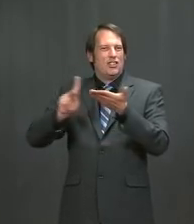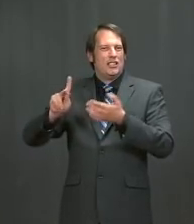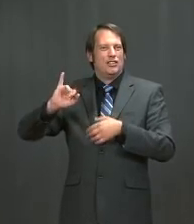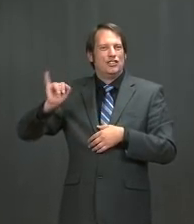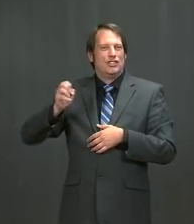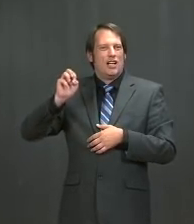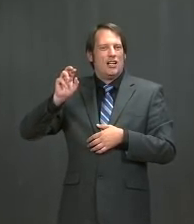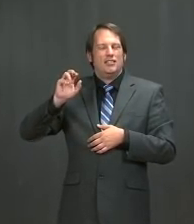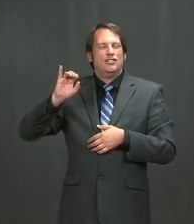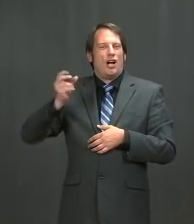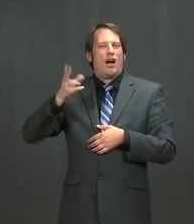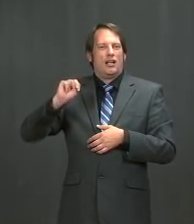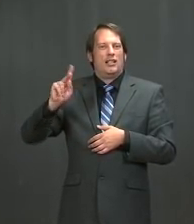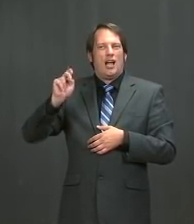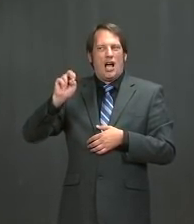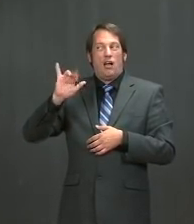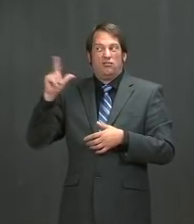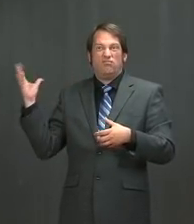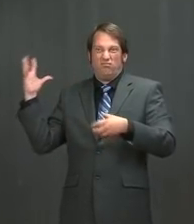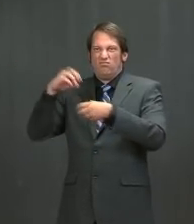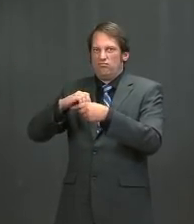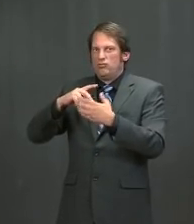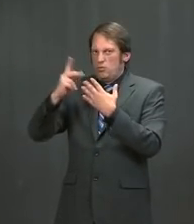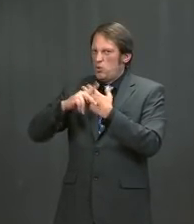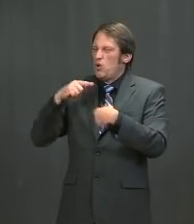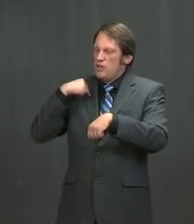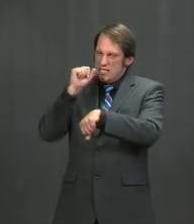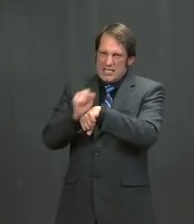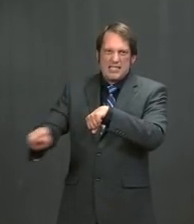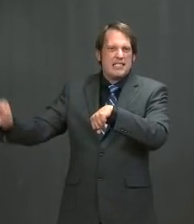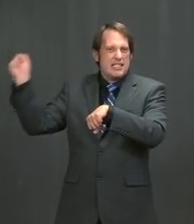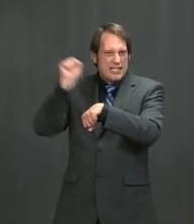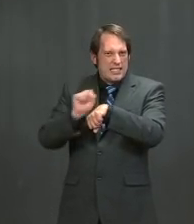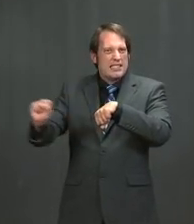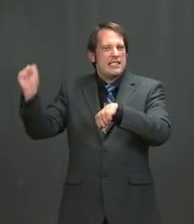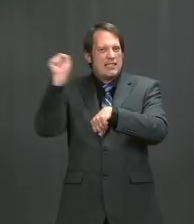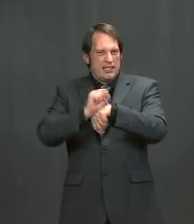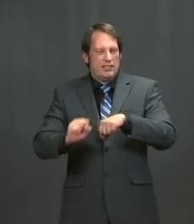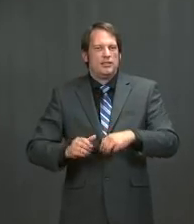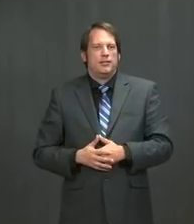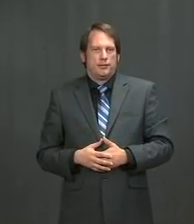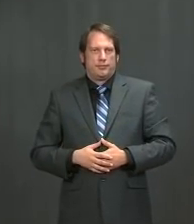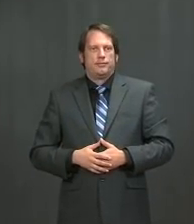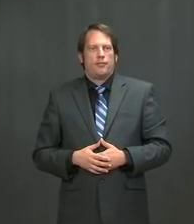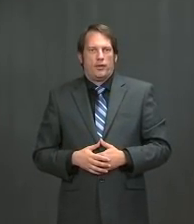The Press: Thank you, Jen. Two questions. First, in response to Kelly's question earlier,